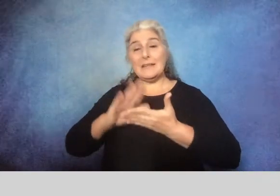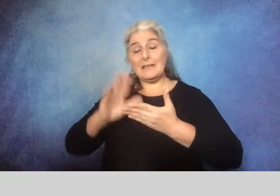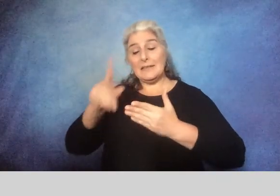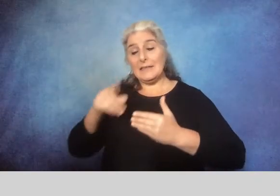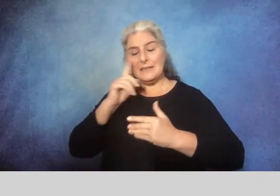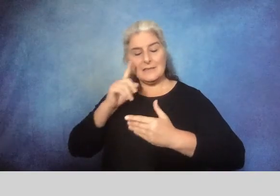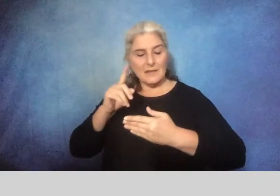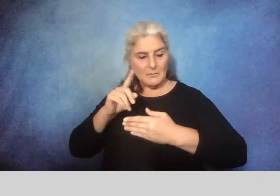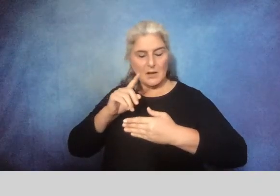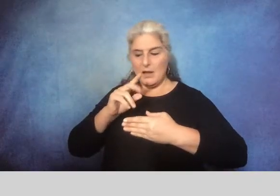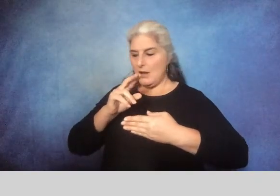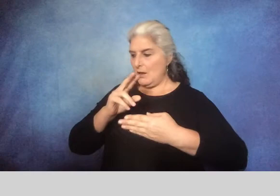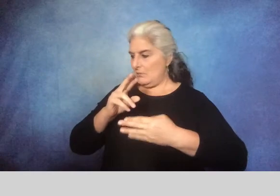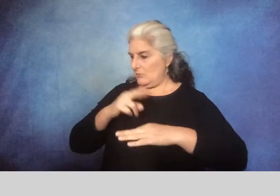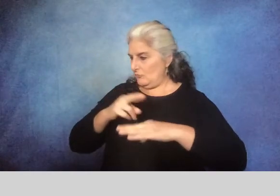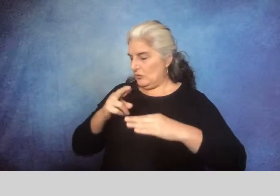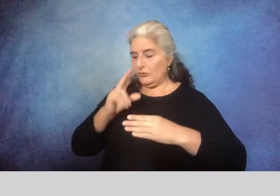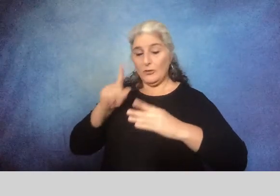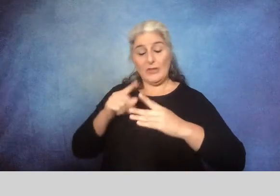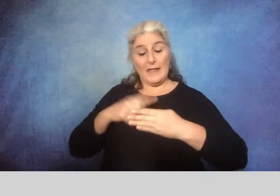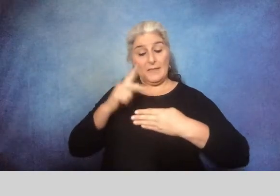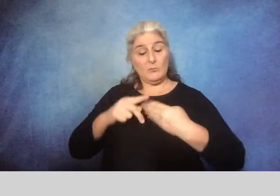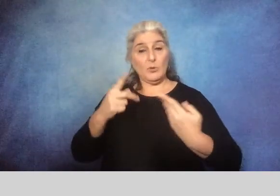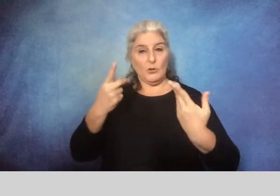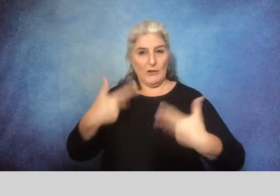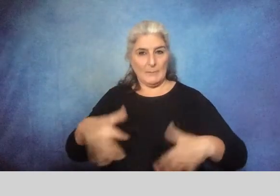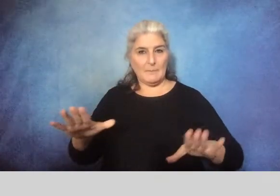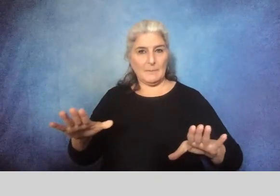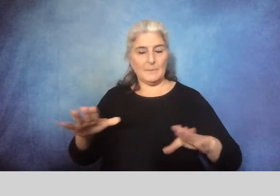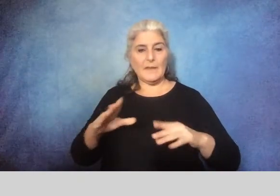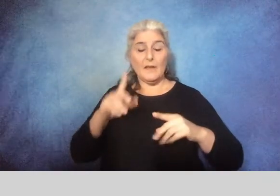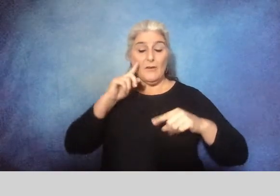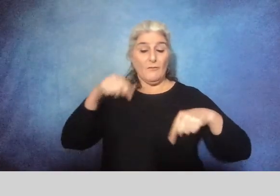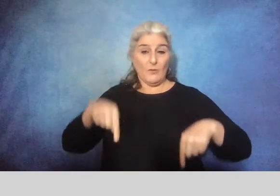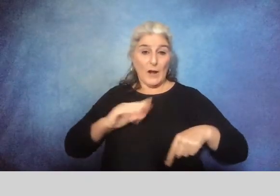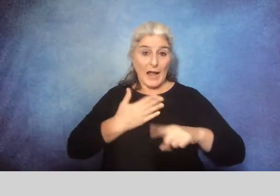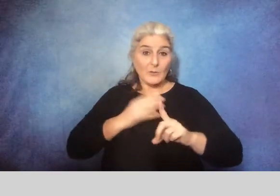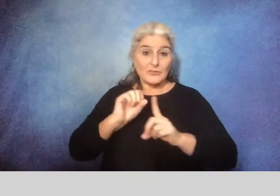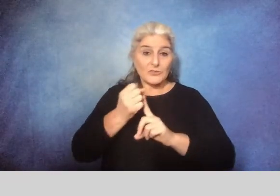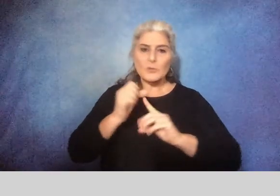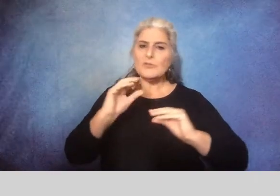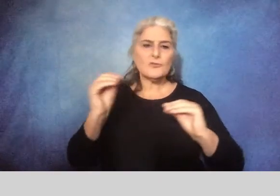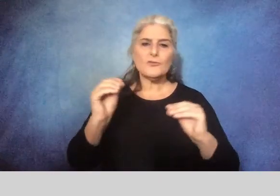and the program exists. In our case, there is no cleanup functionality